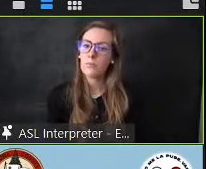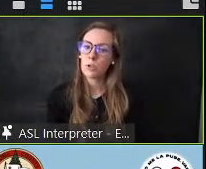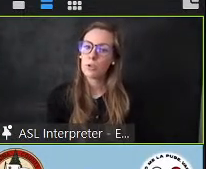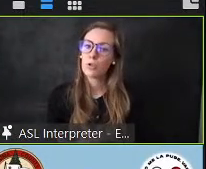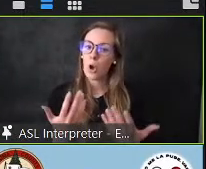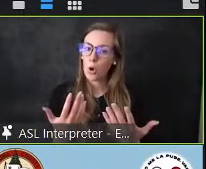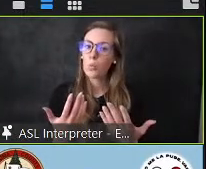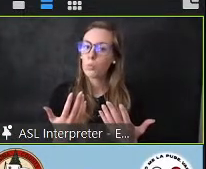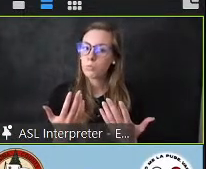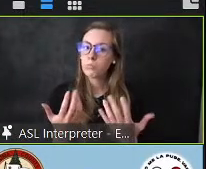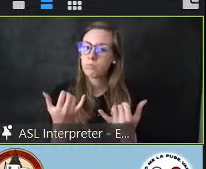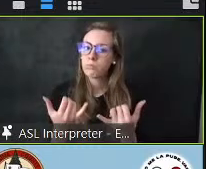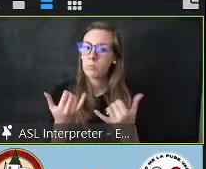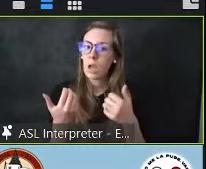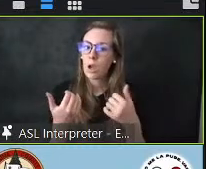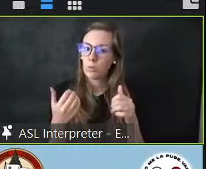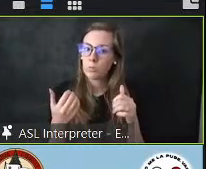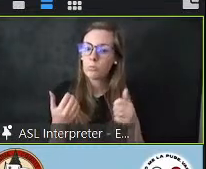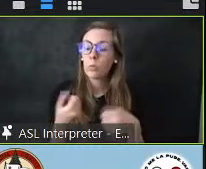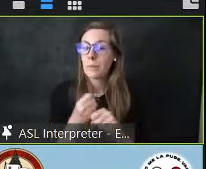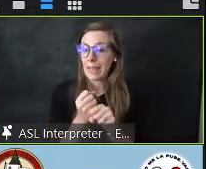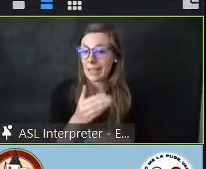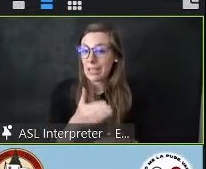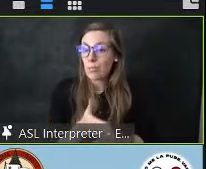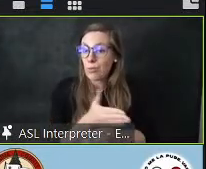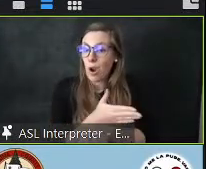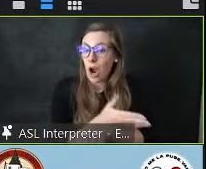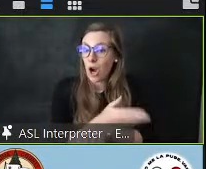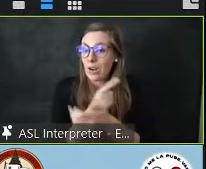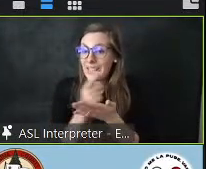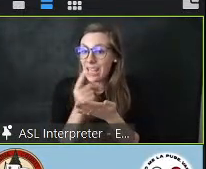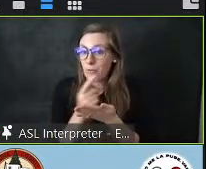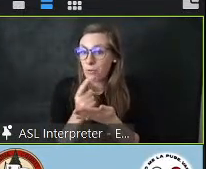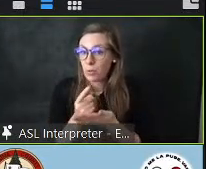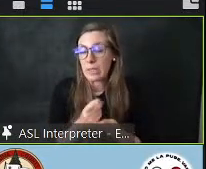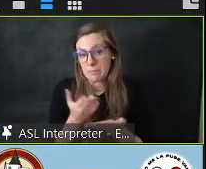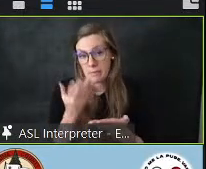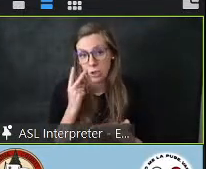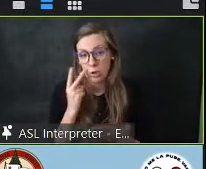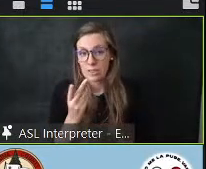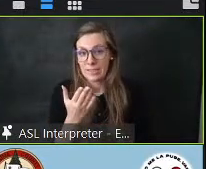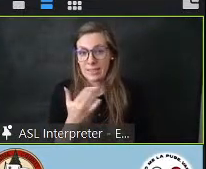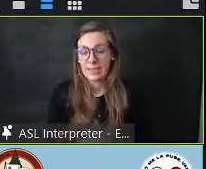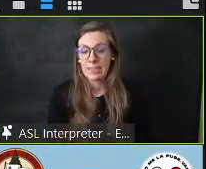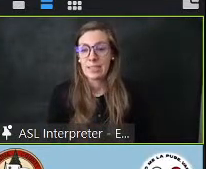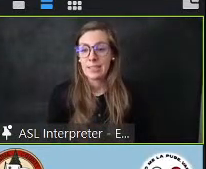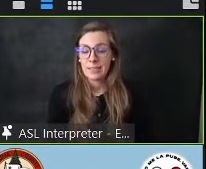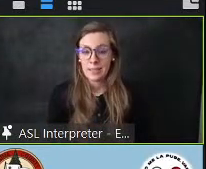We have a lot of changes weekly. So the number of people accumulated in the